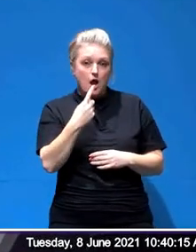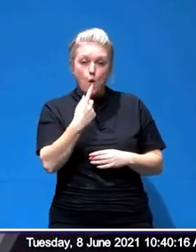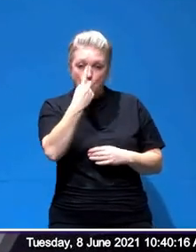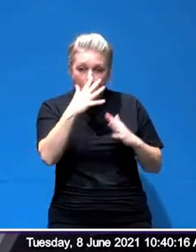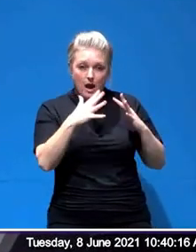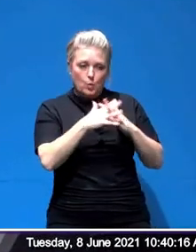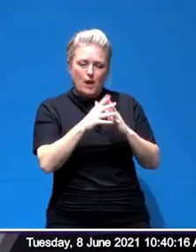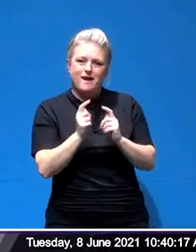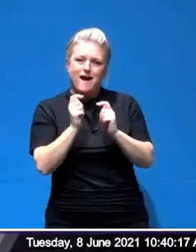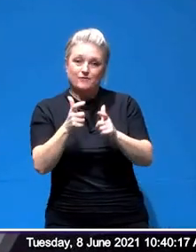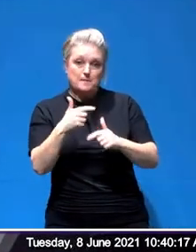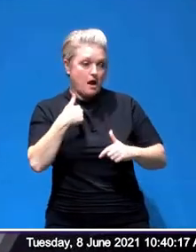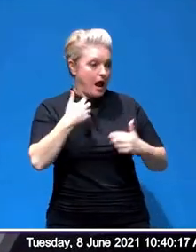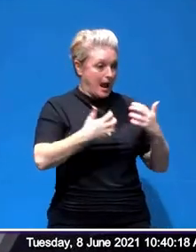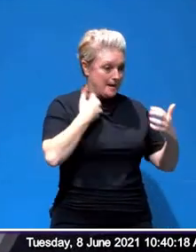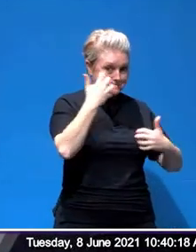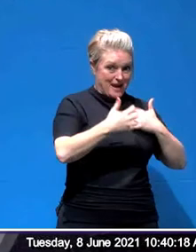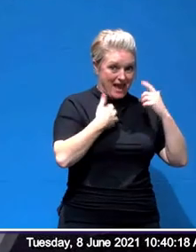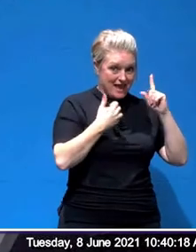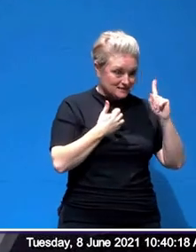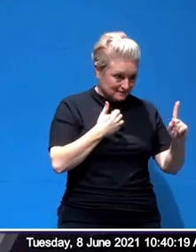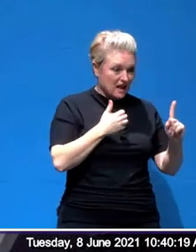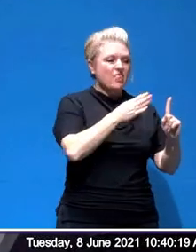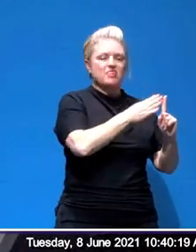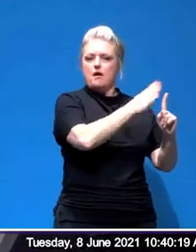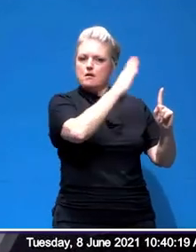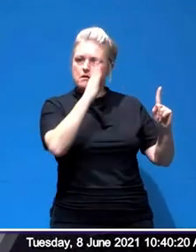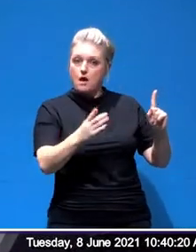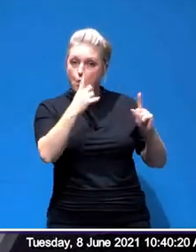the bedding and I was concerned that in some way this was connected to my